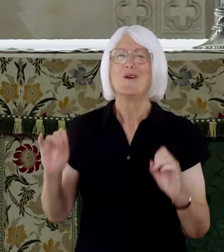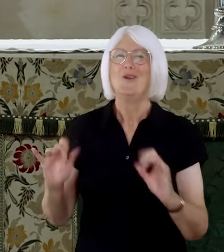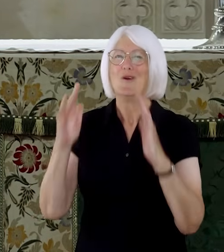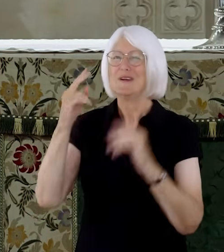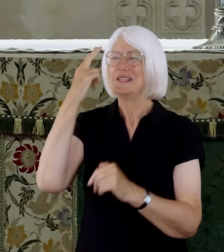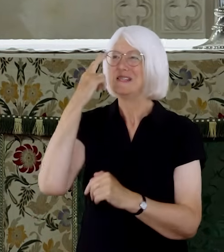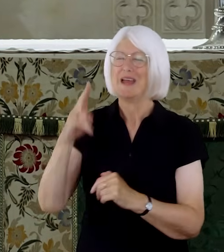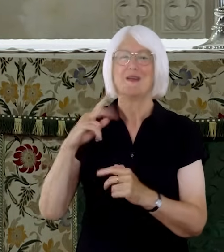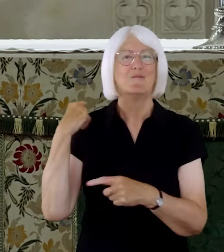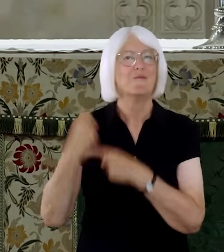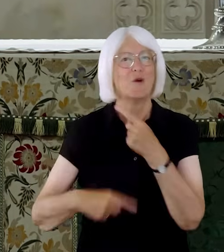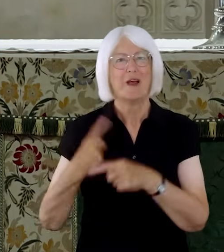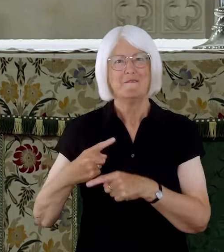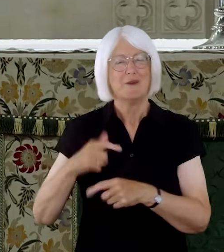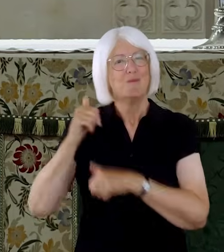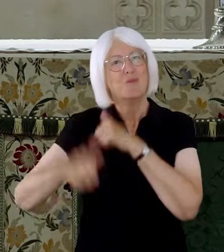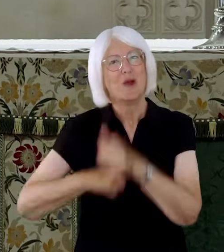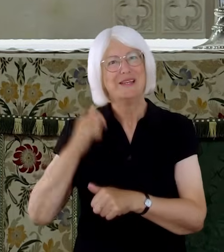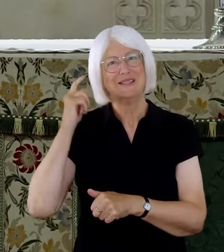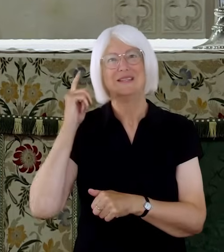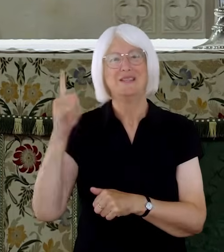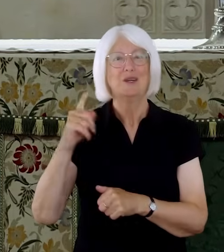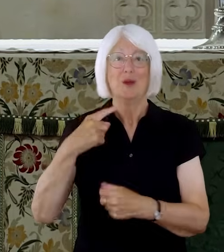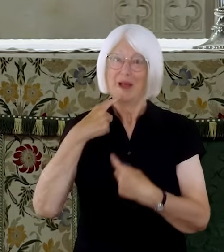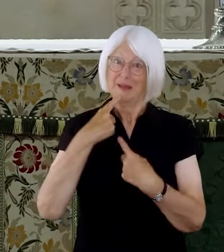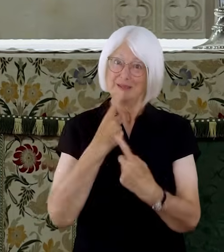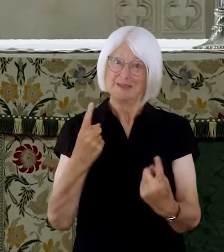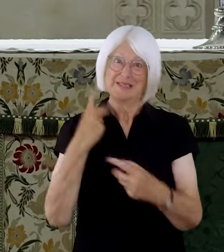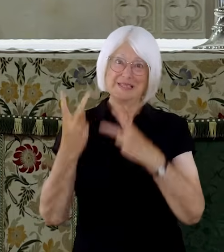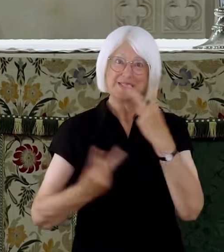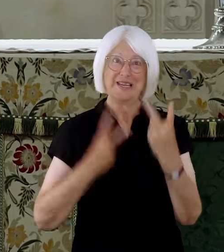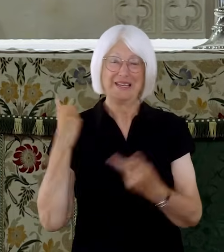and glorious name forever praising you and singing.